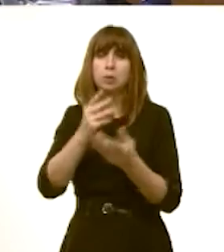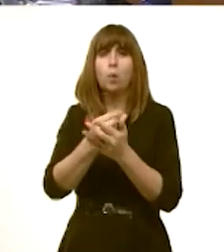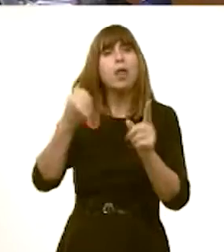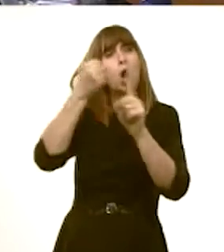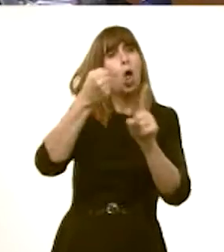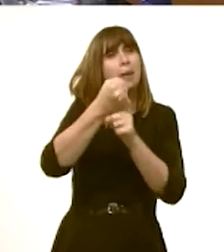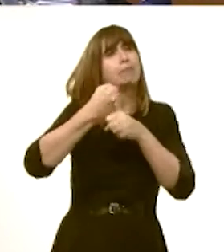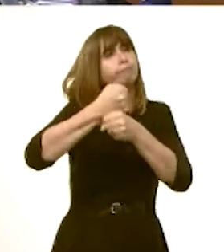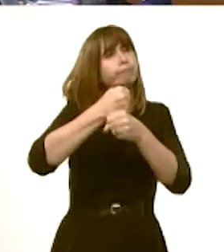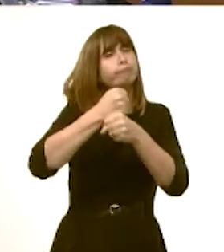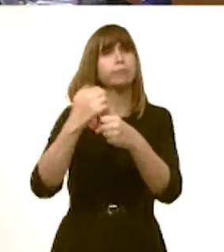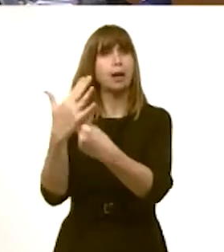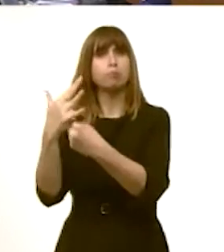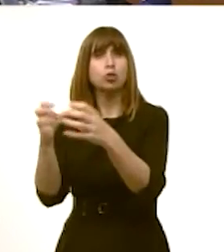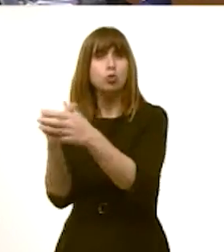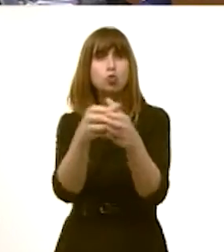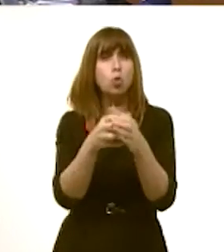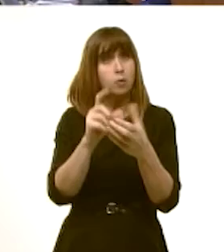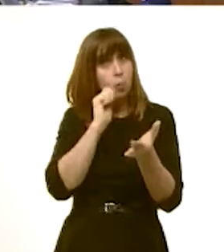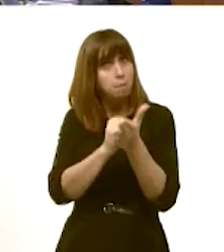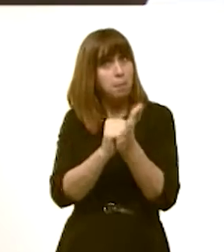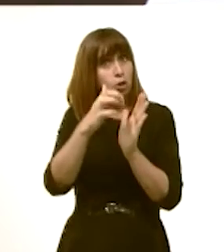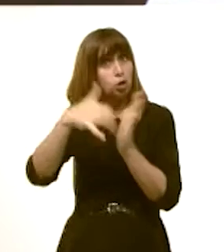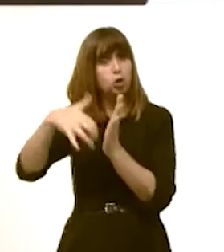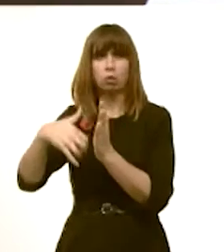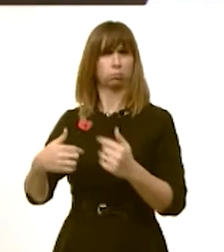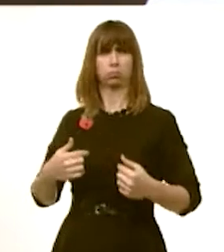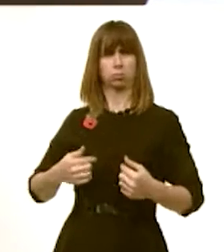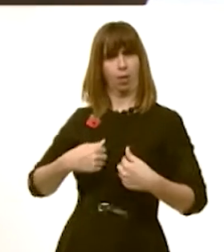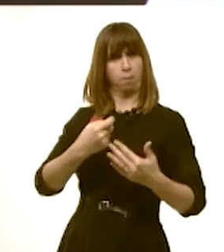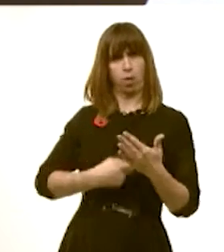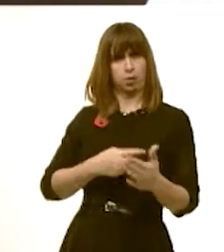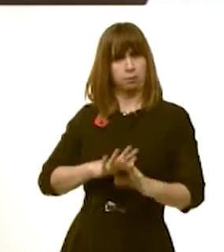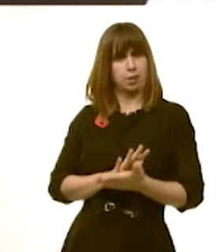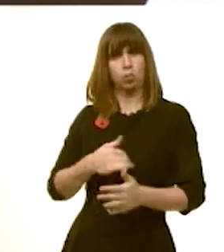Carwyn Jones: There are none, and could I say that it is not our policy to meet with lobbyists?